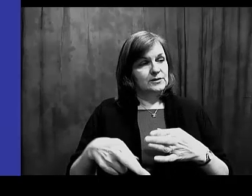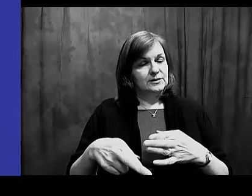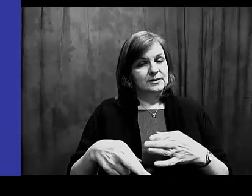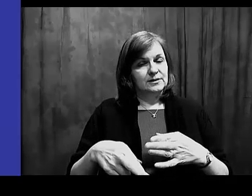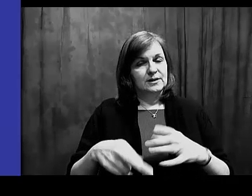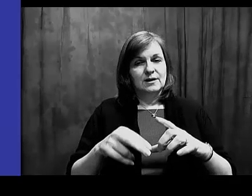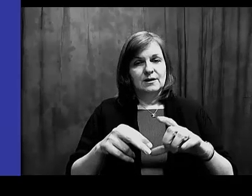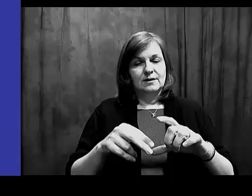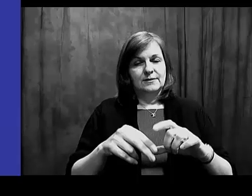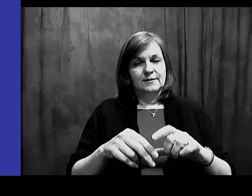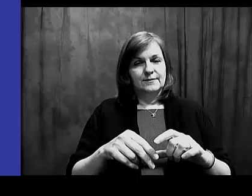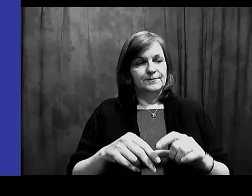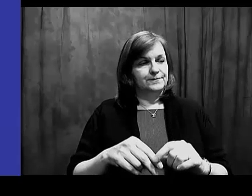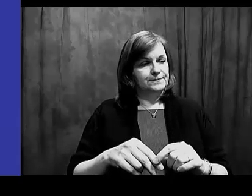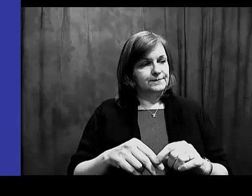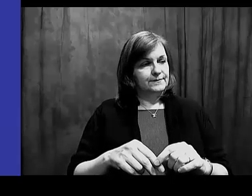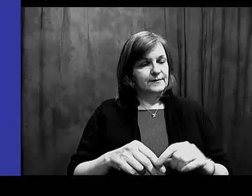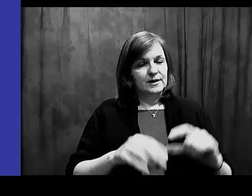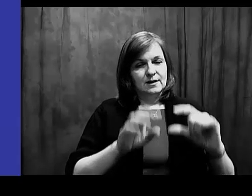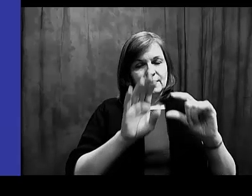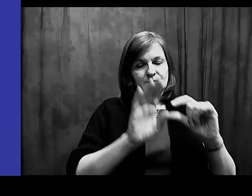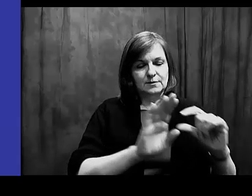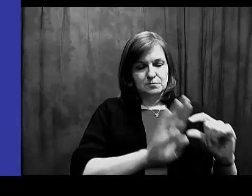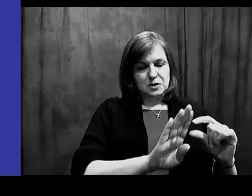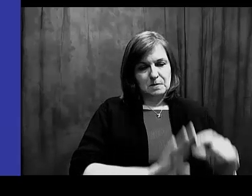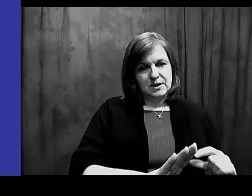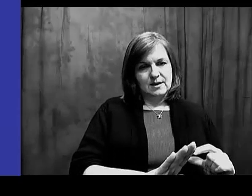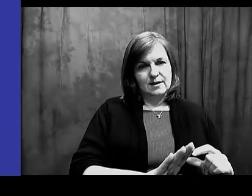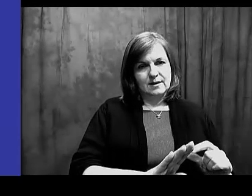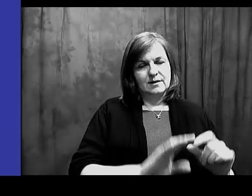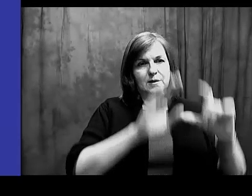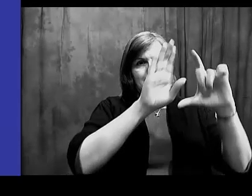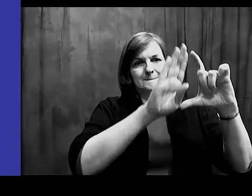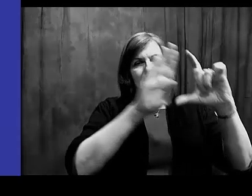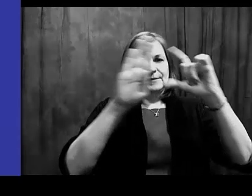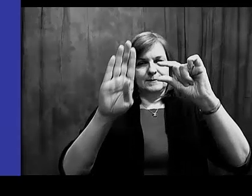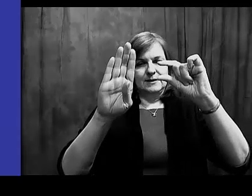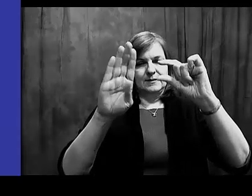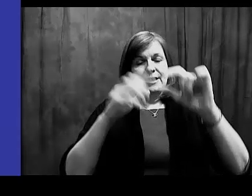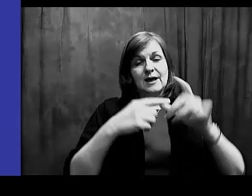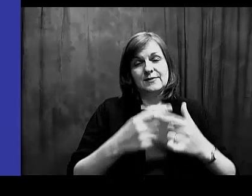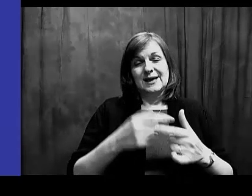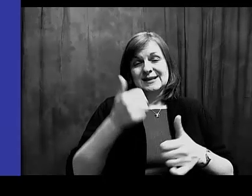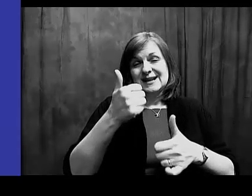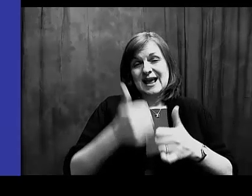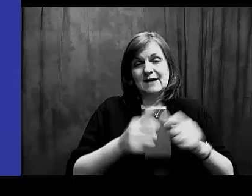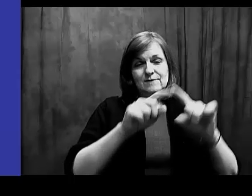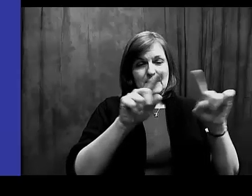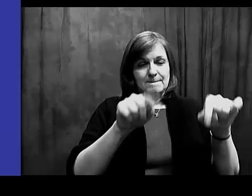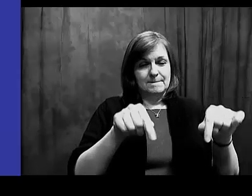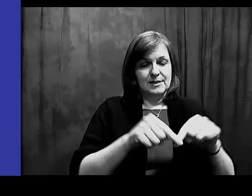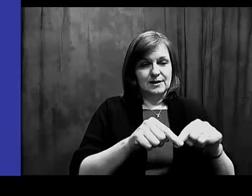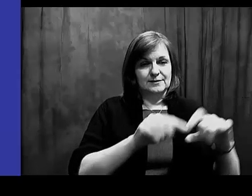little "b" little "b" with big "B" big "B" like we've done before